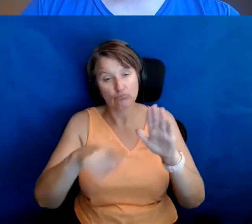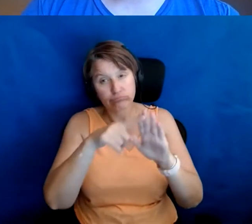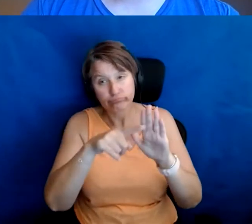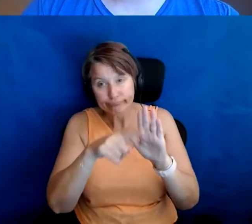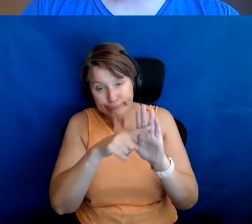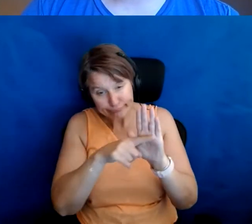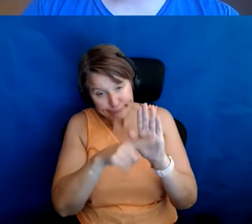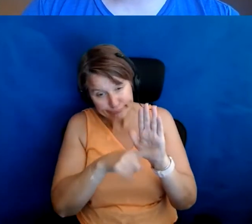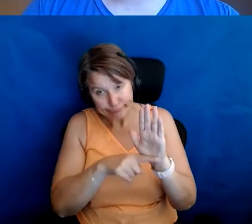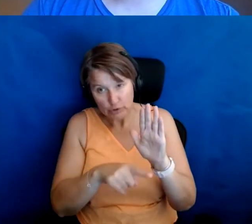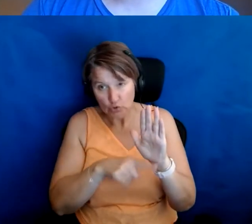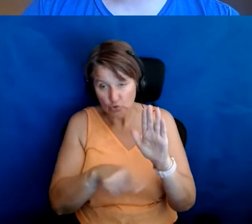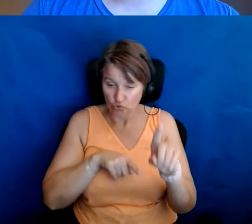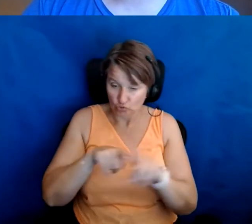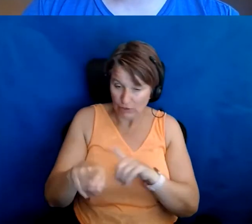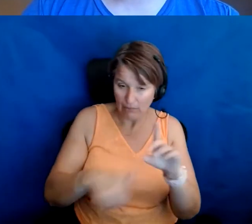to get the project off the ground, even though it's different.